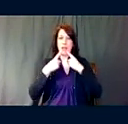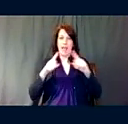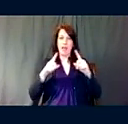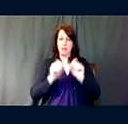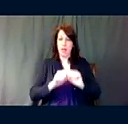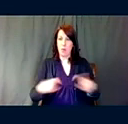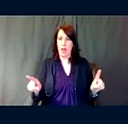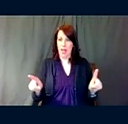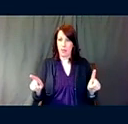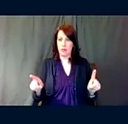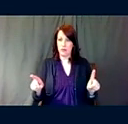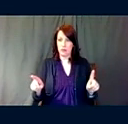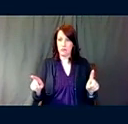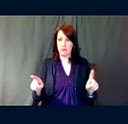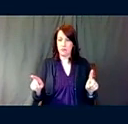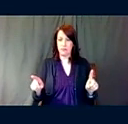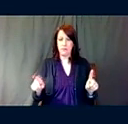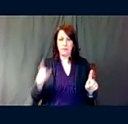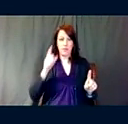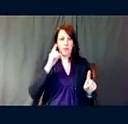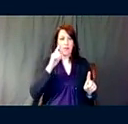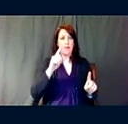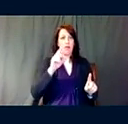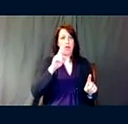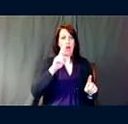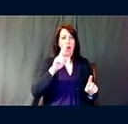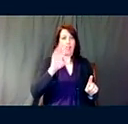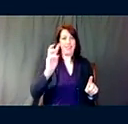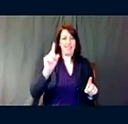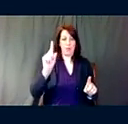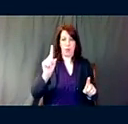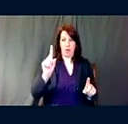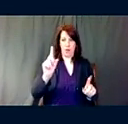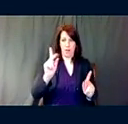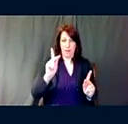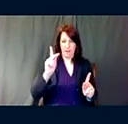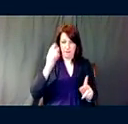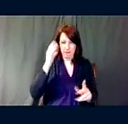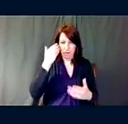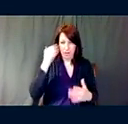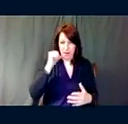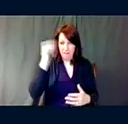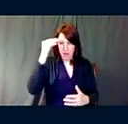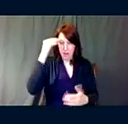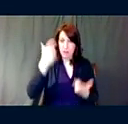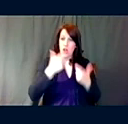THIS IS FUNDING OPPORTUNITY ANNOUNCEMENTS THAT WENT OUT.